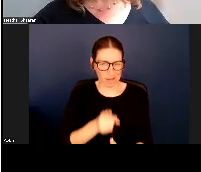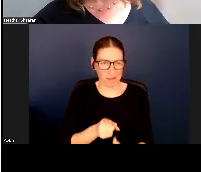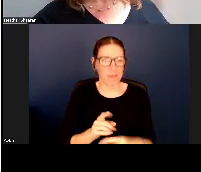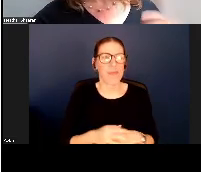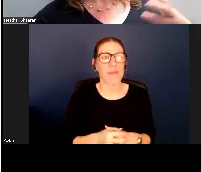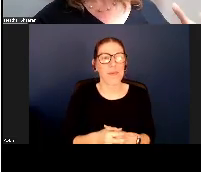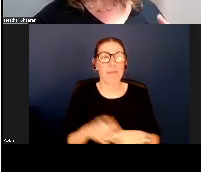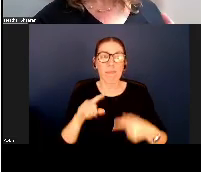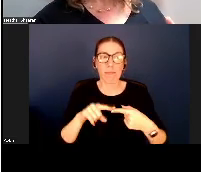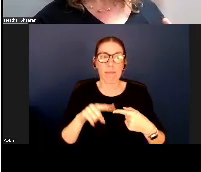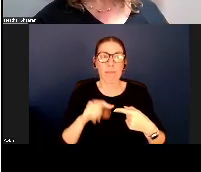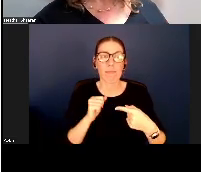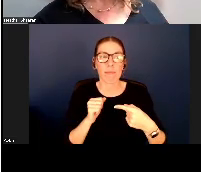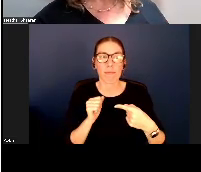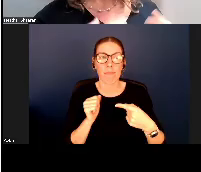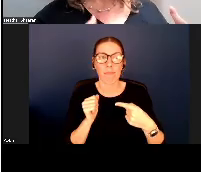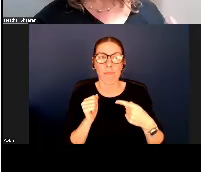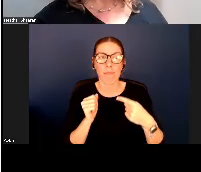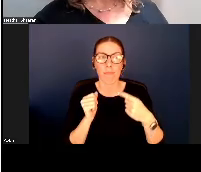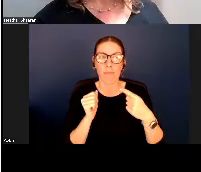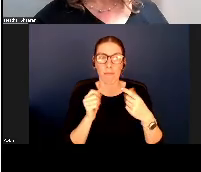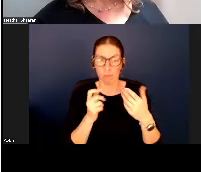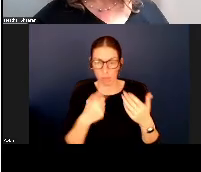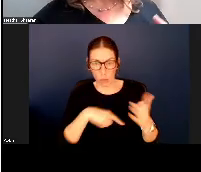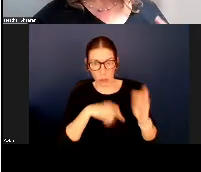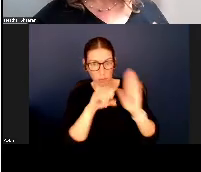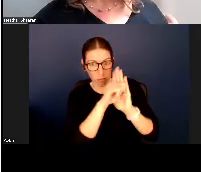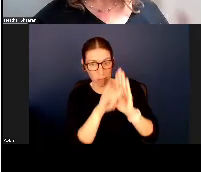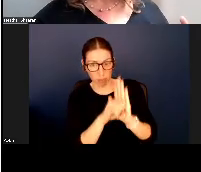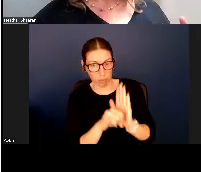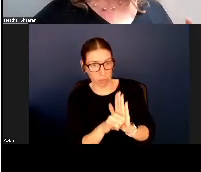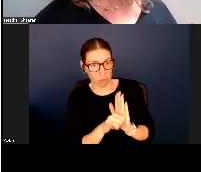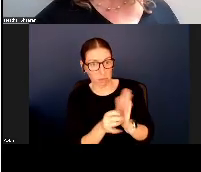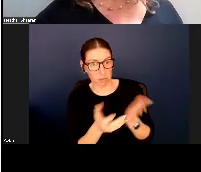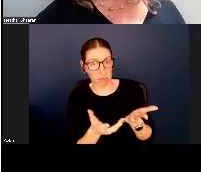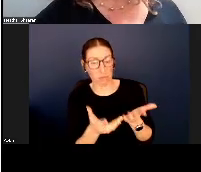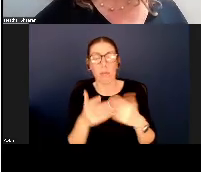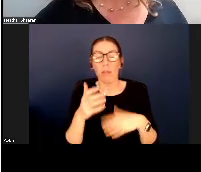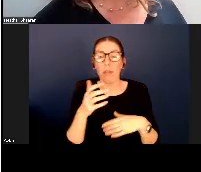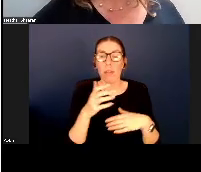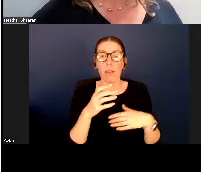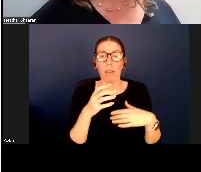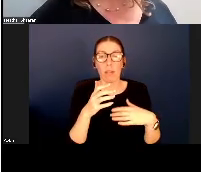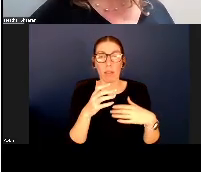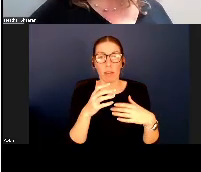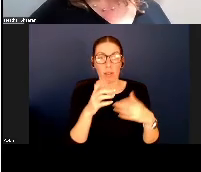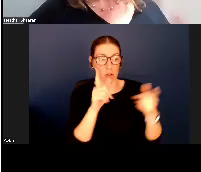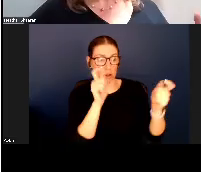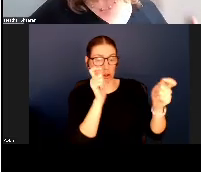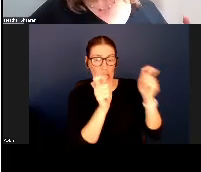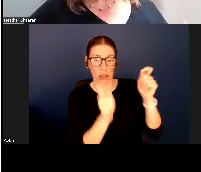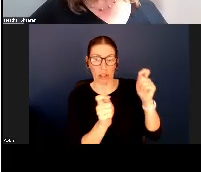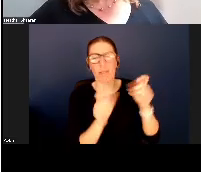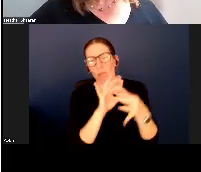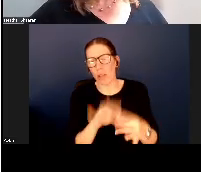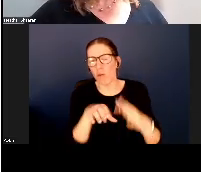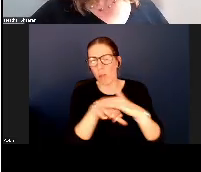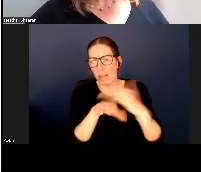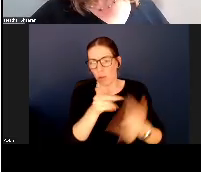identify how feasible it is to actually measure these changes in access to care at Grandview,